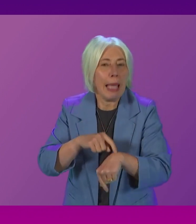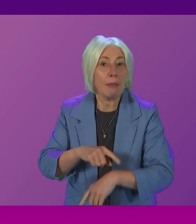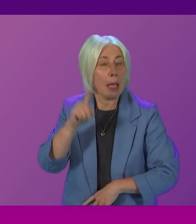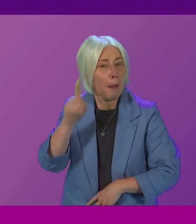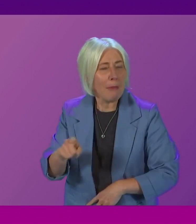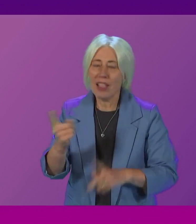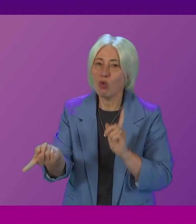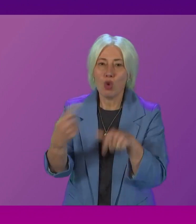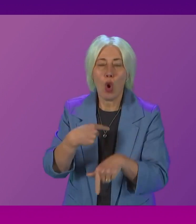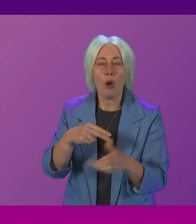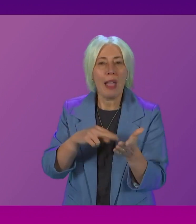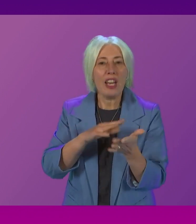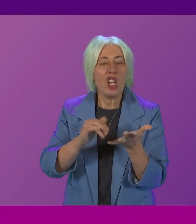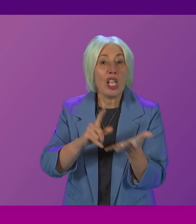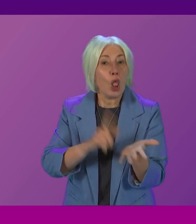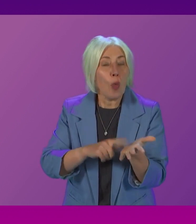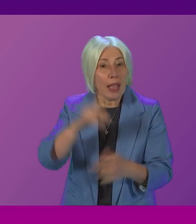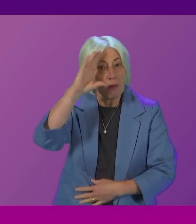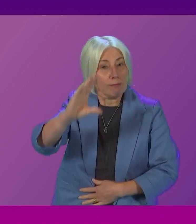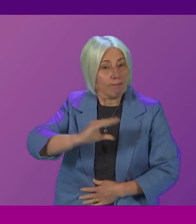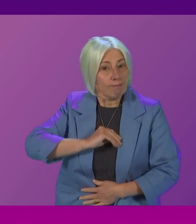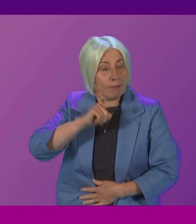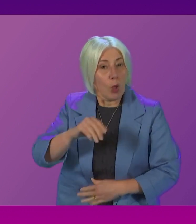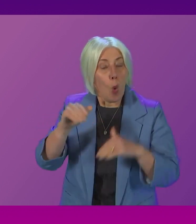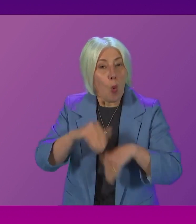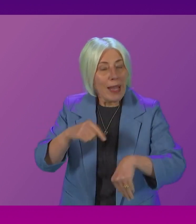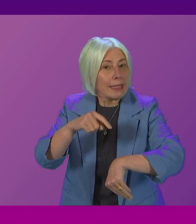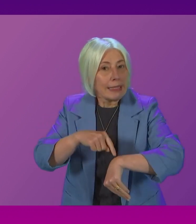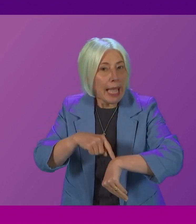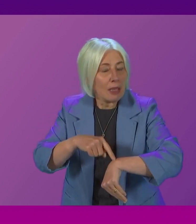response, though, NHS Lothian has told me that the waiting times are not in fact